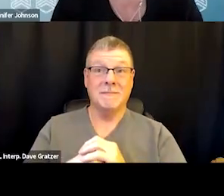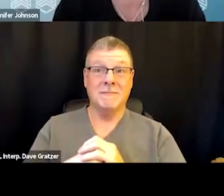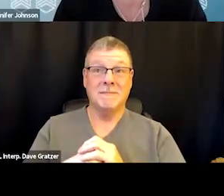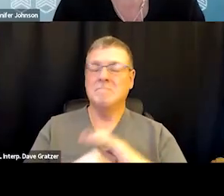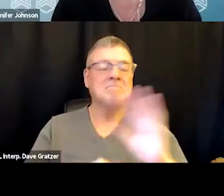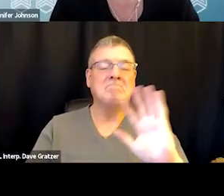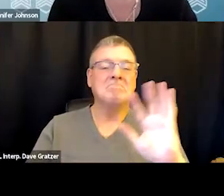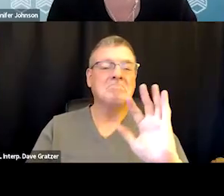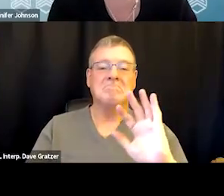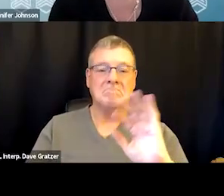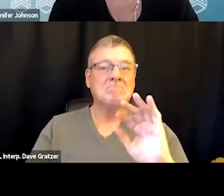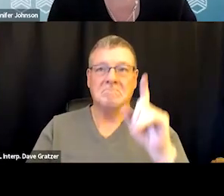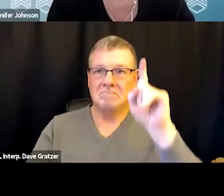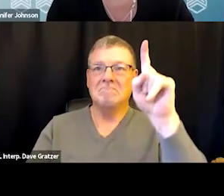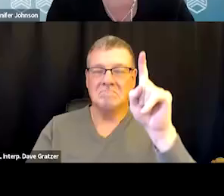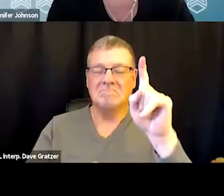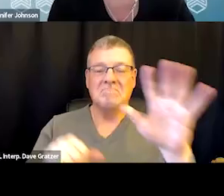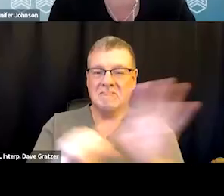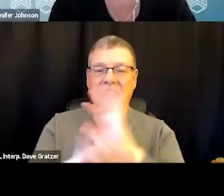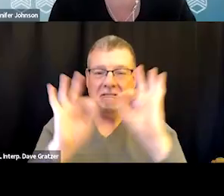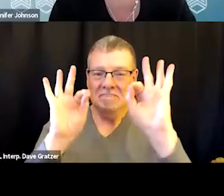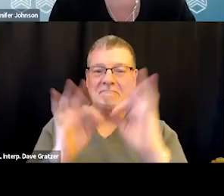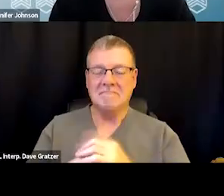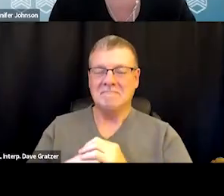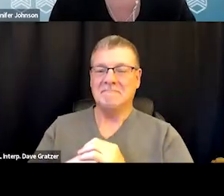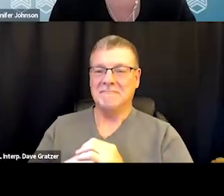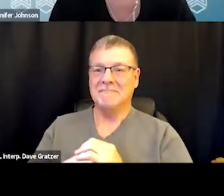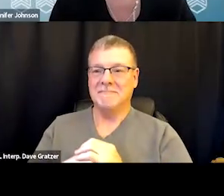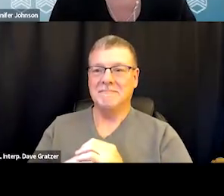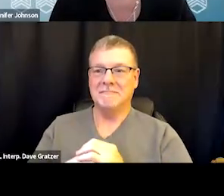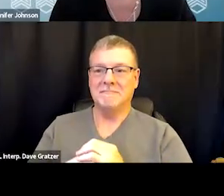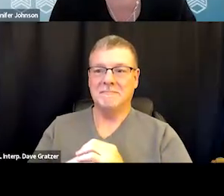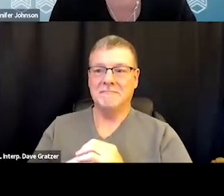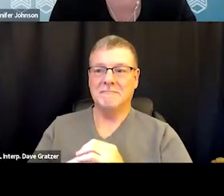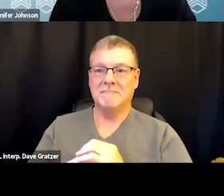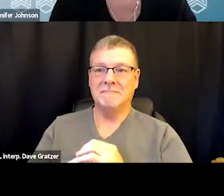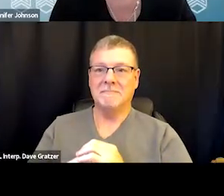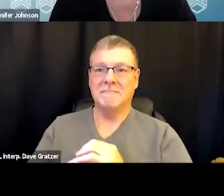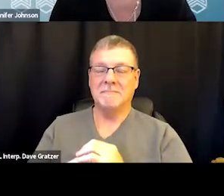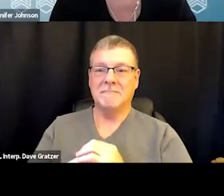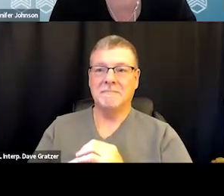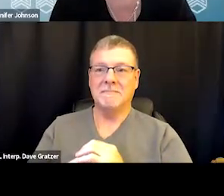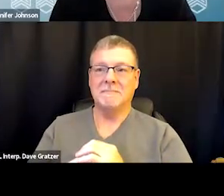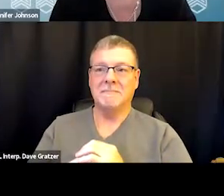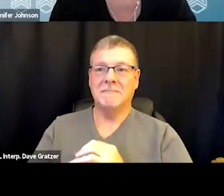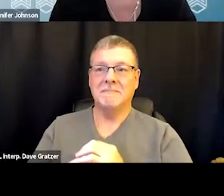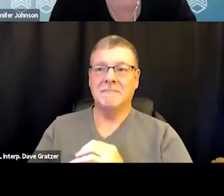No, I think Judge Hirsch got that. Okay. All right. So, um, you know, we did have someone comment accurately that,